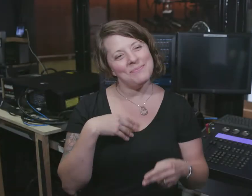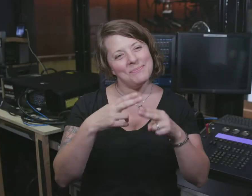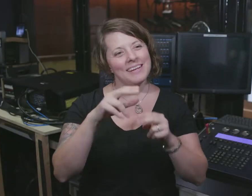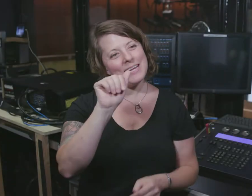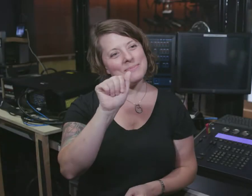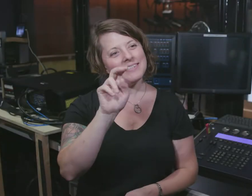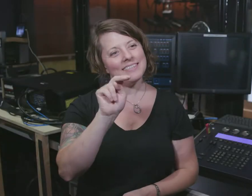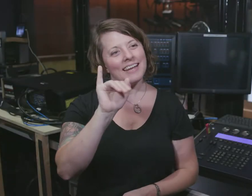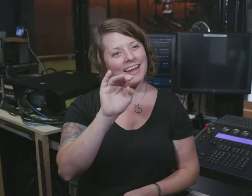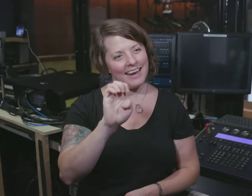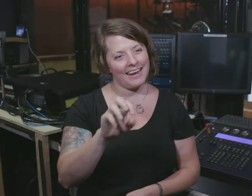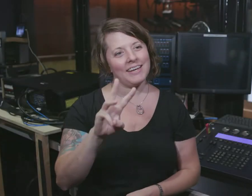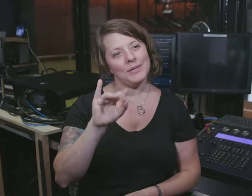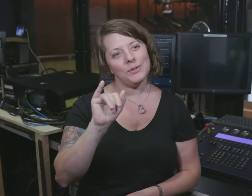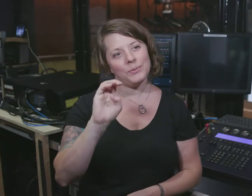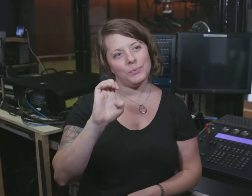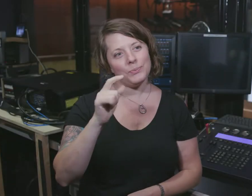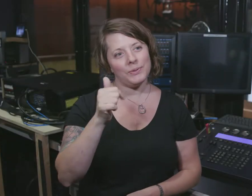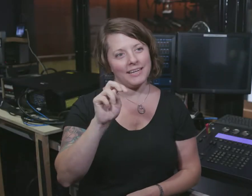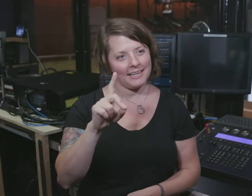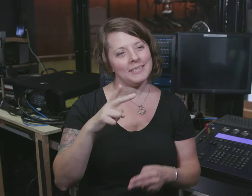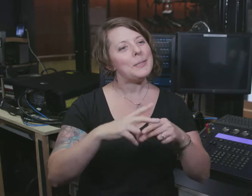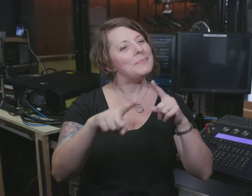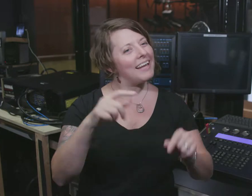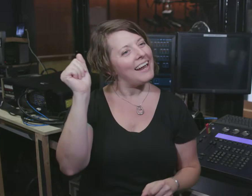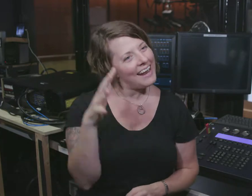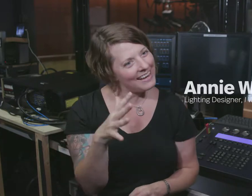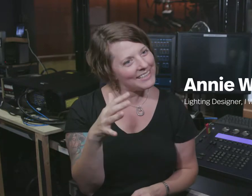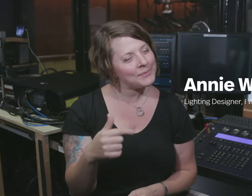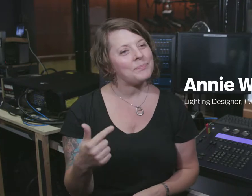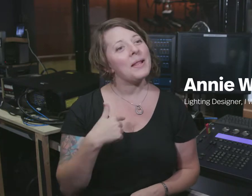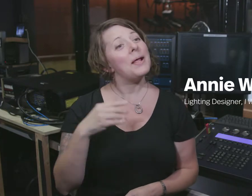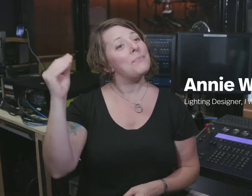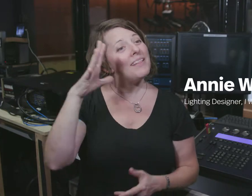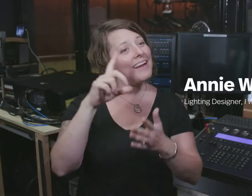Hi, my name is Annie Wiegand. This is my name sign.